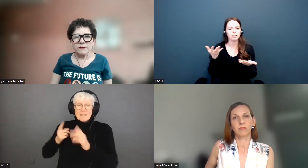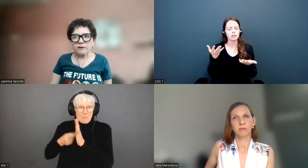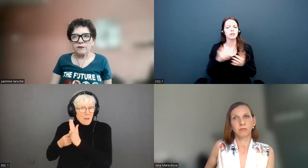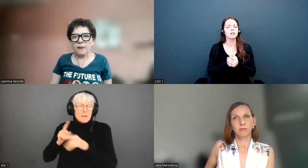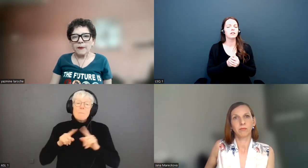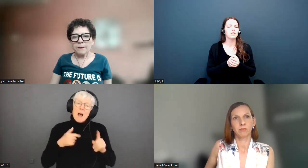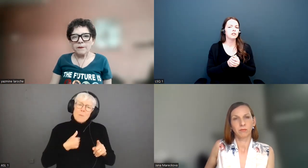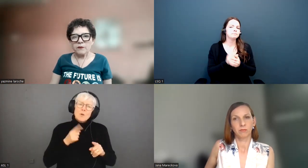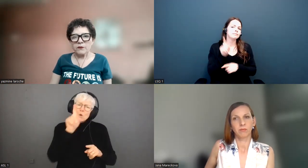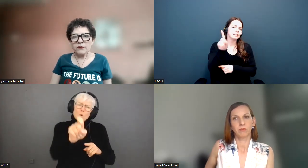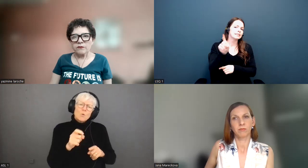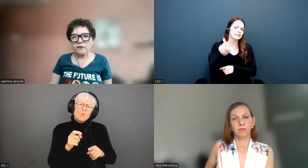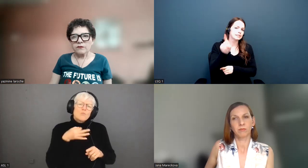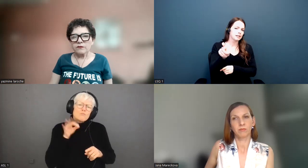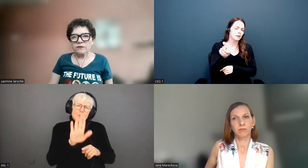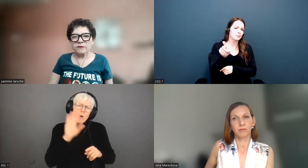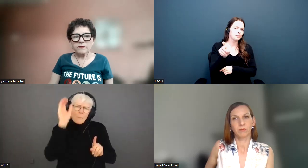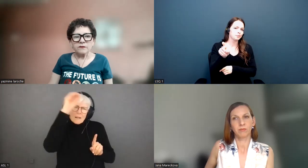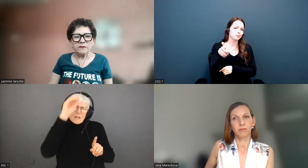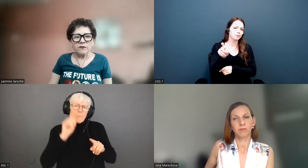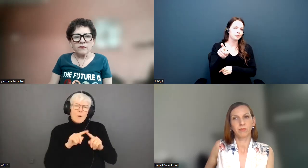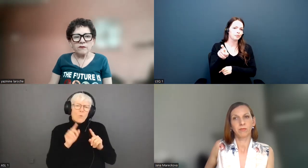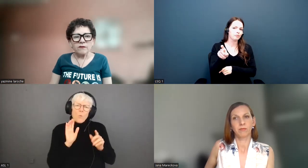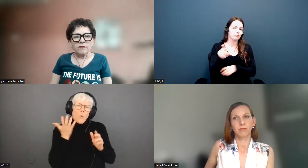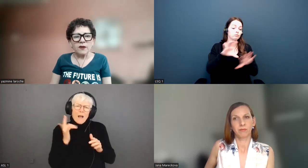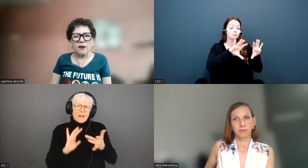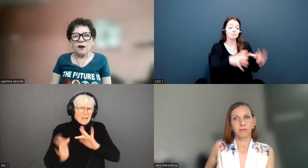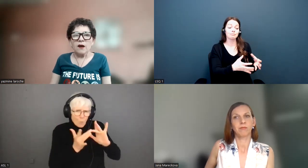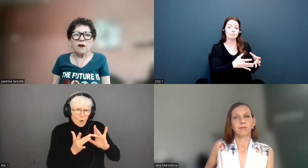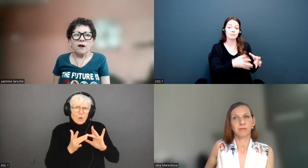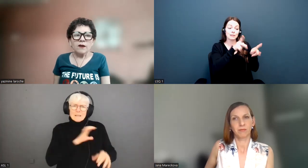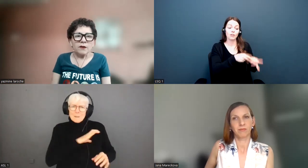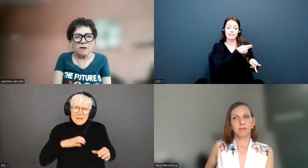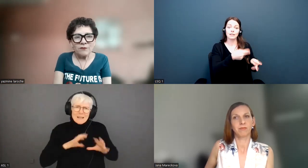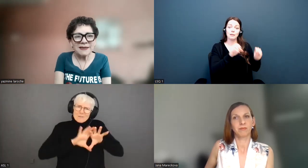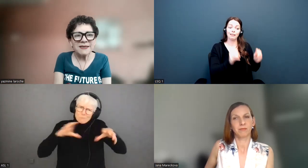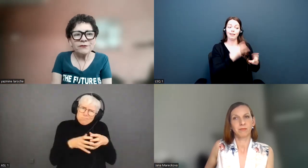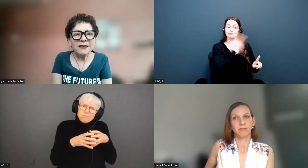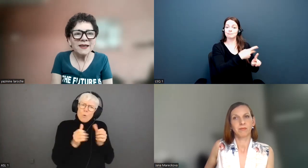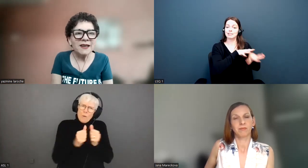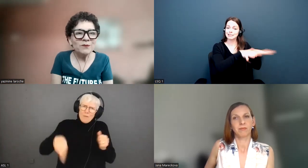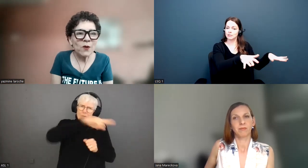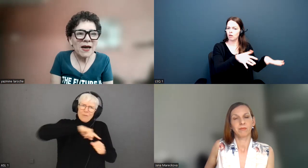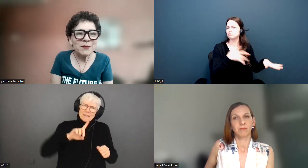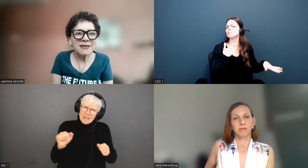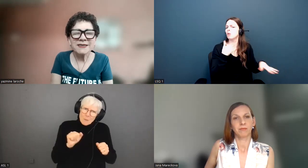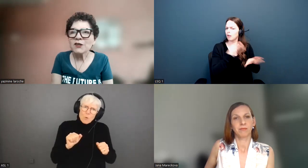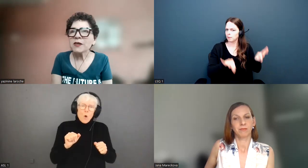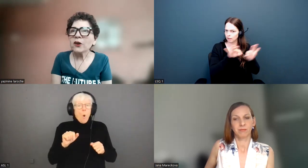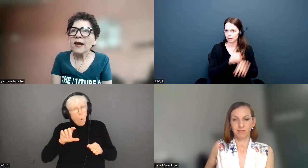with disabilities uh committees can be helpful Mercy oh and I'm so happy to see you there